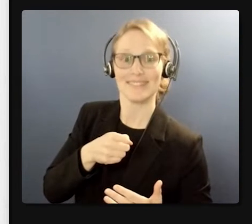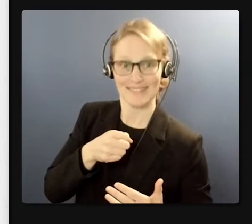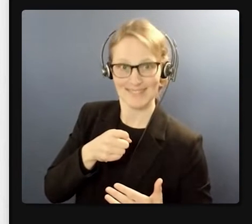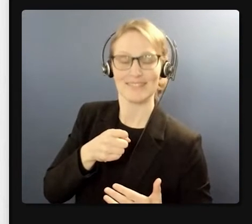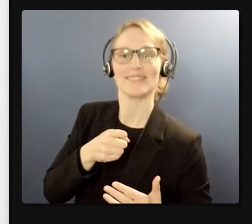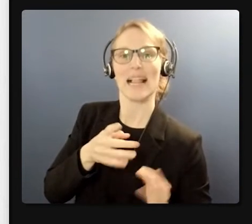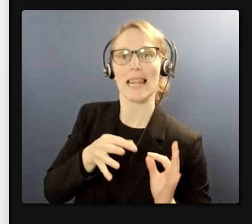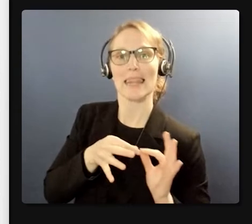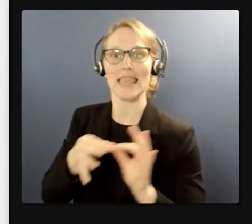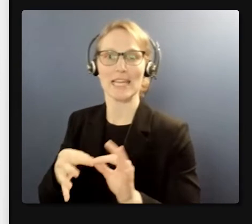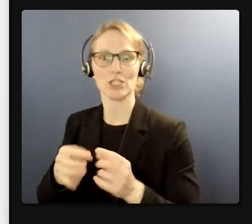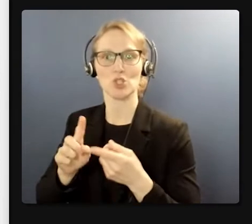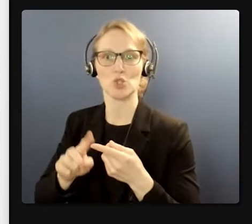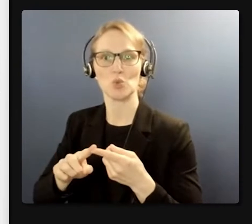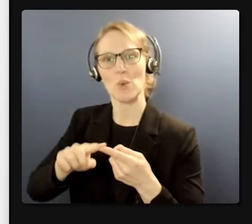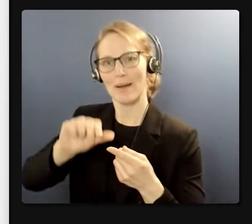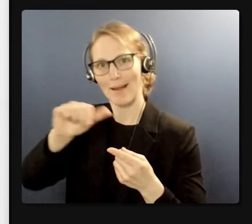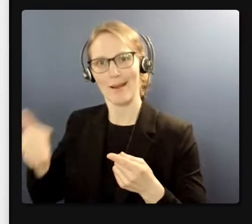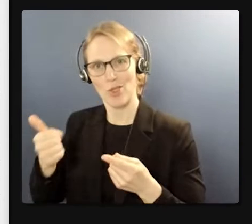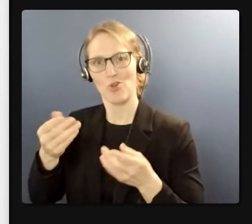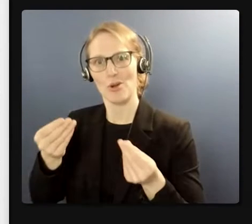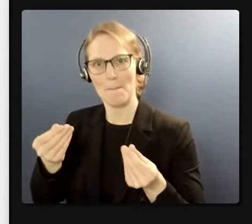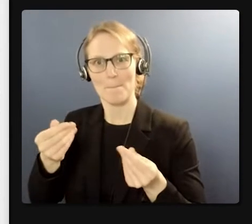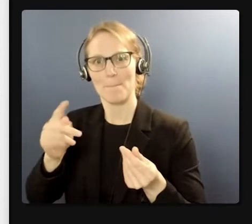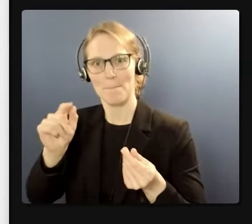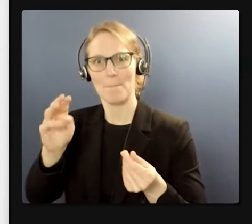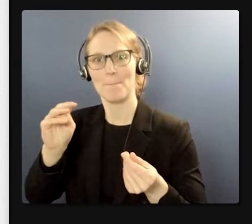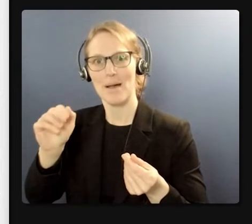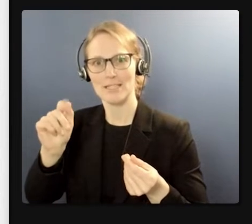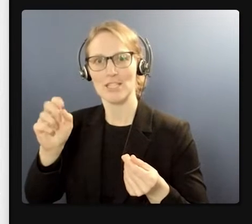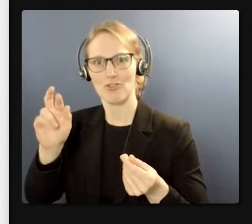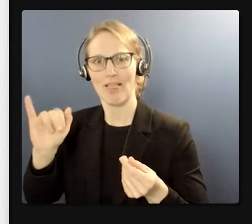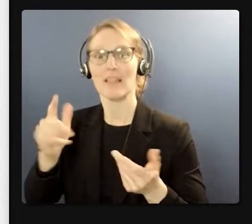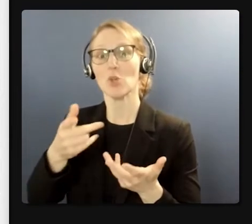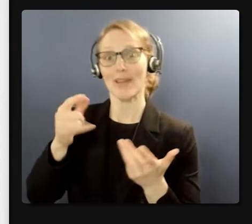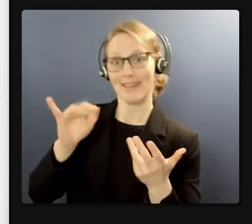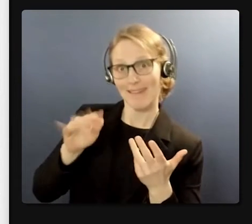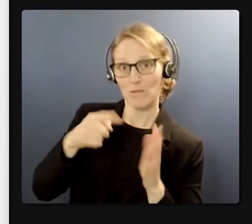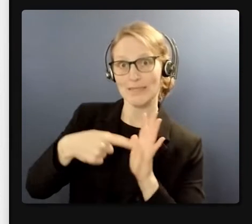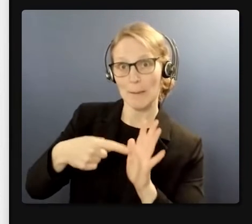So when you're looking up a pixel in the optimized version,